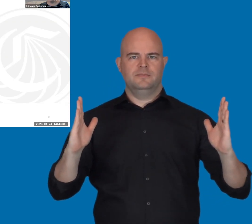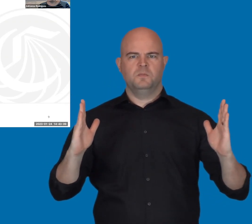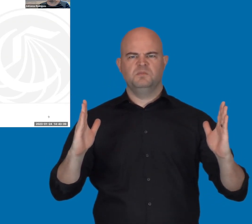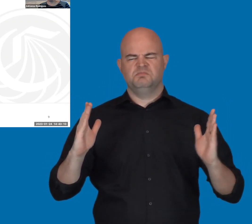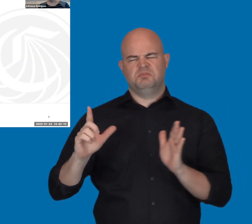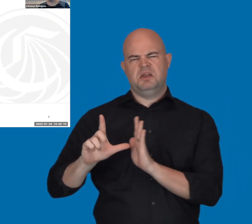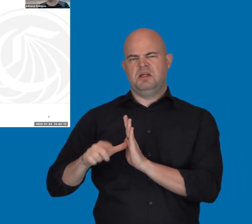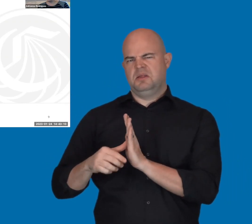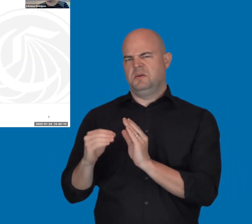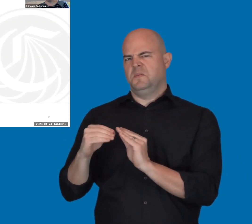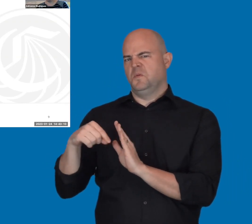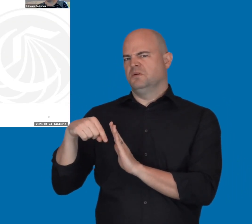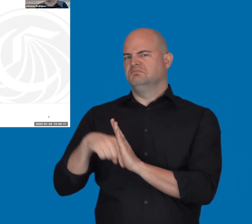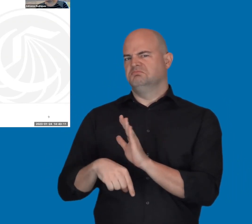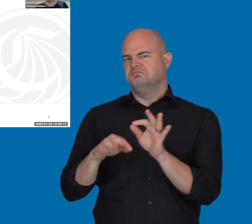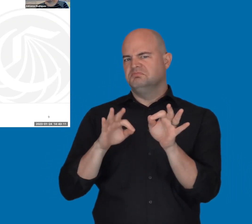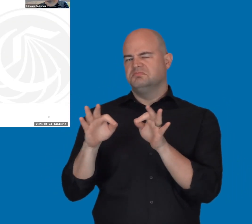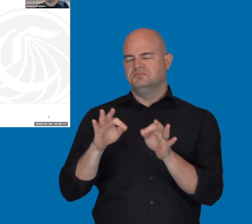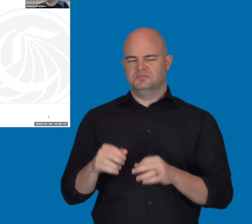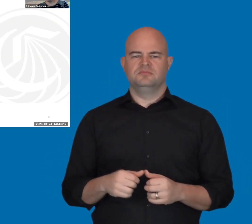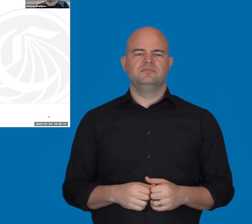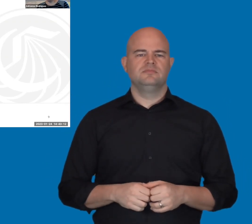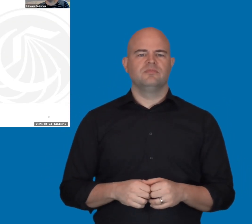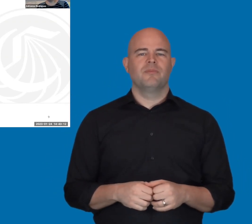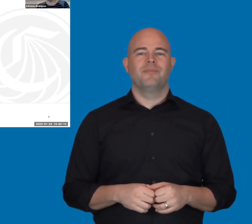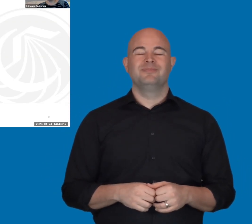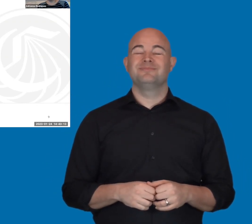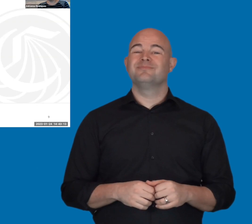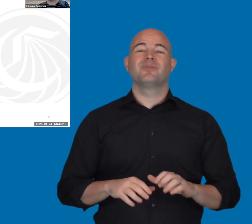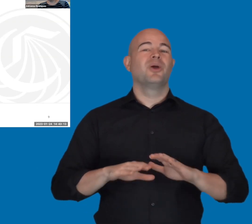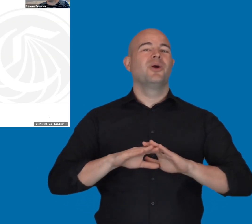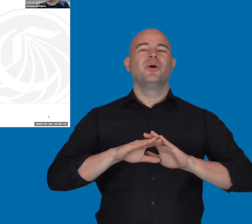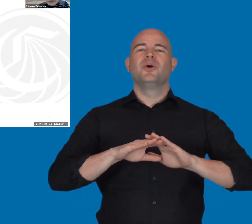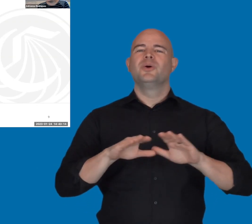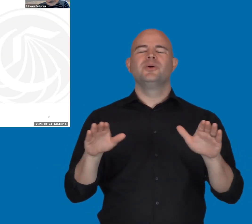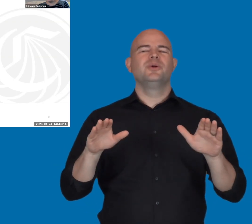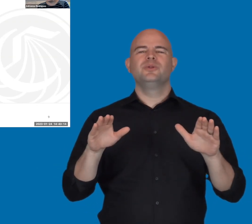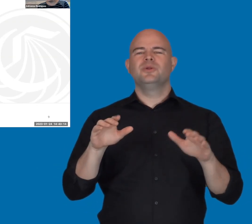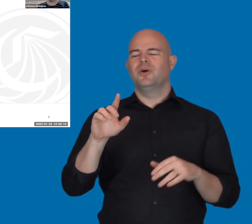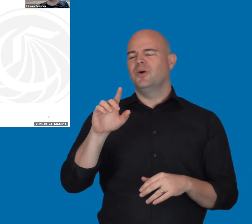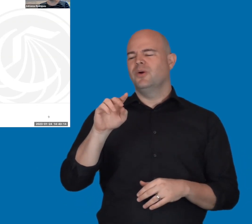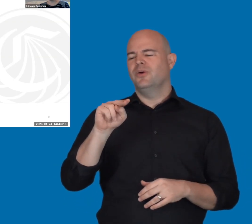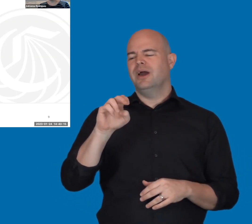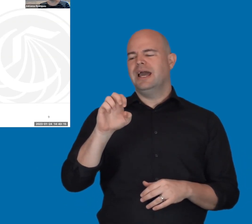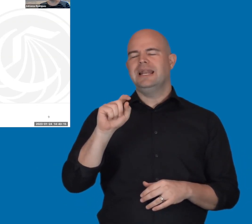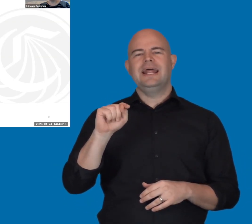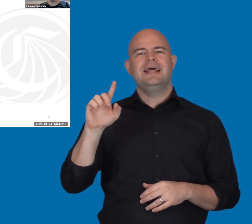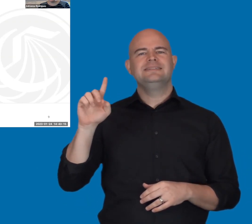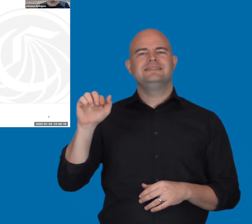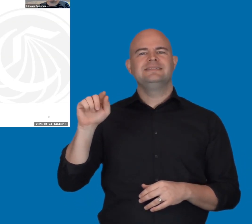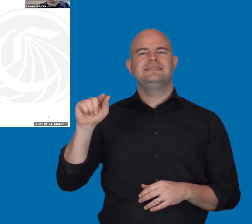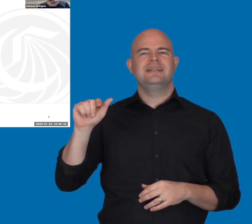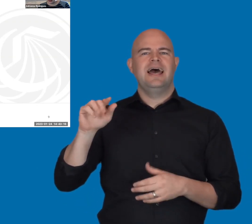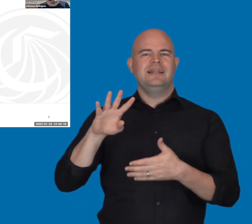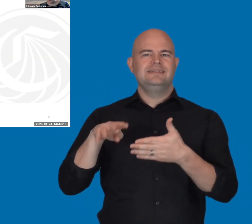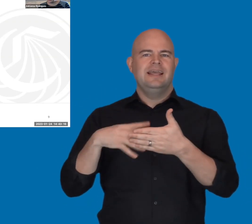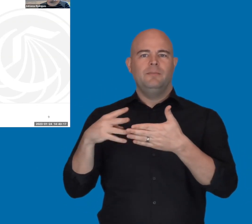that is a little later. You don't want to nest data tables. So, you don't want a table within in a table.